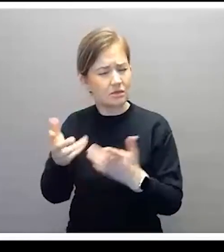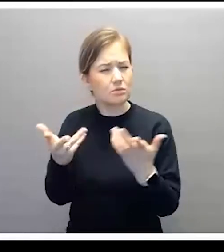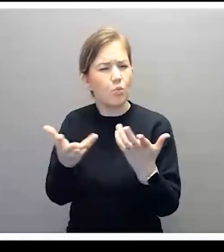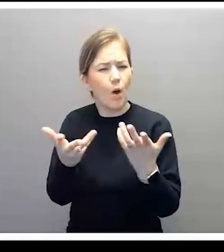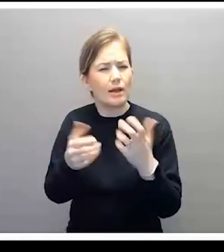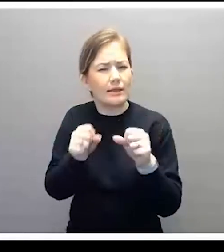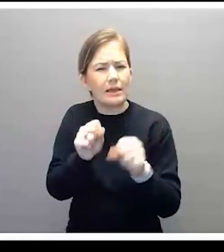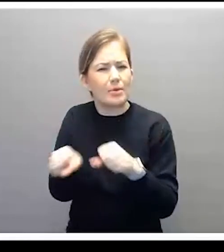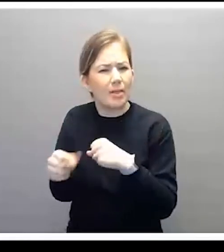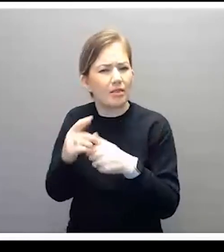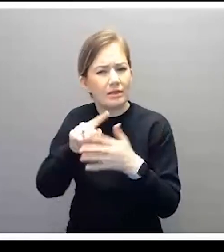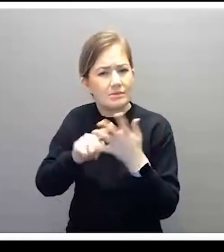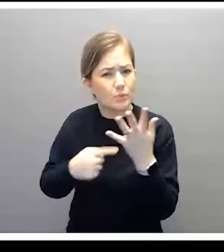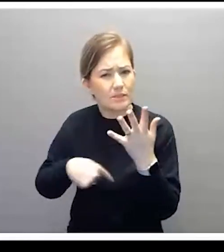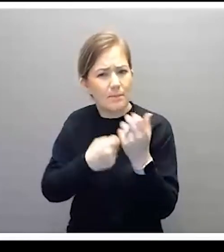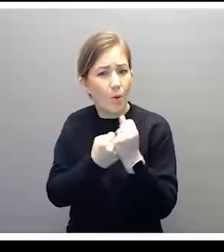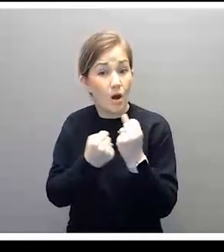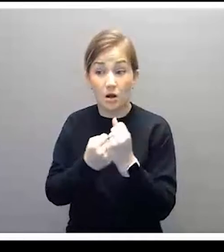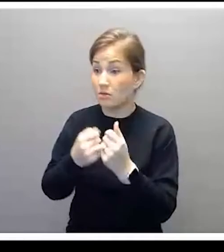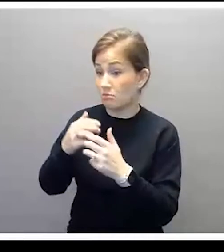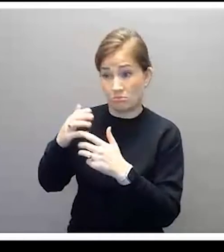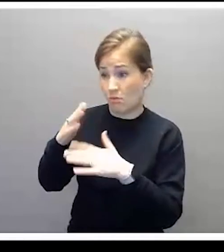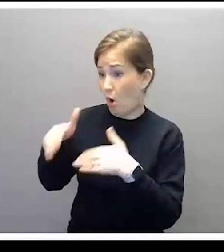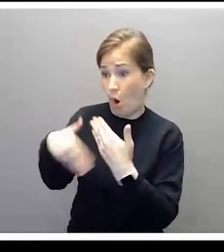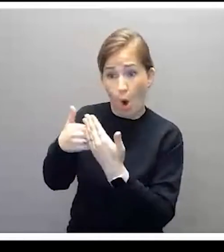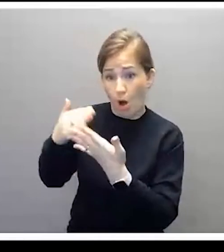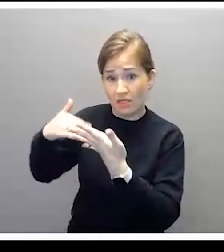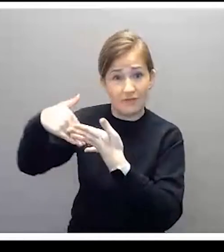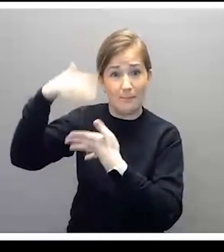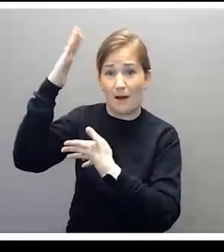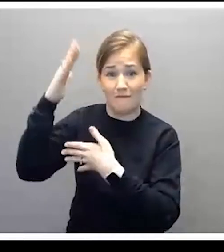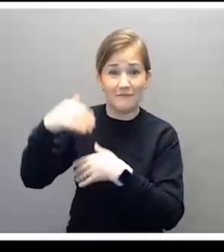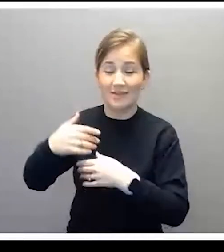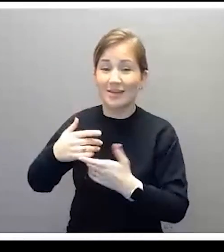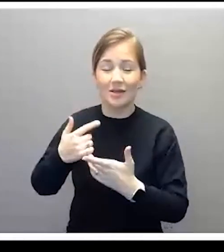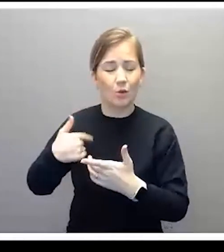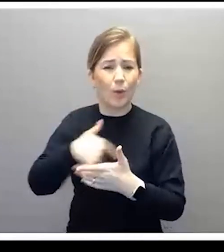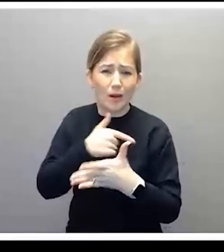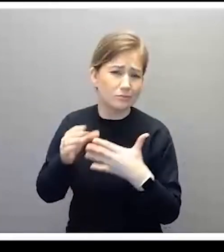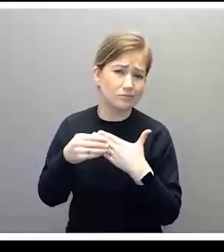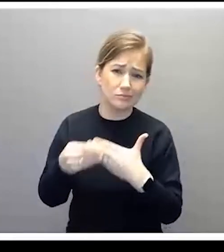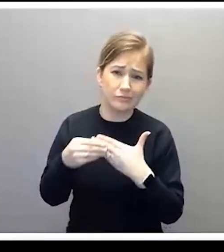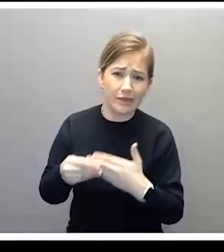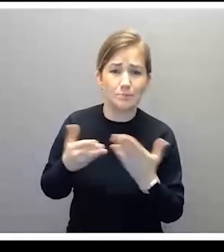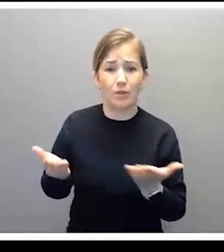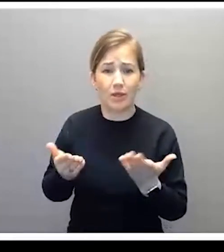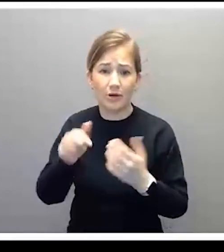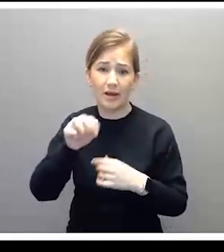Yeah. We support all the above, right? I mean, we're AWS, we're flexible in a number of ways.